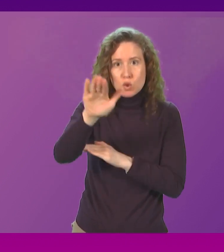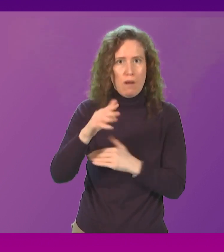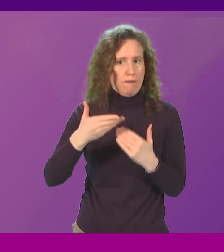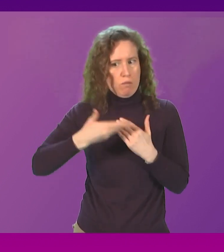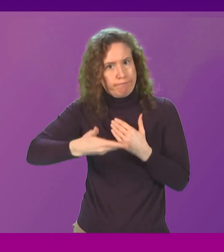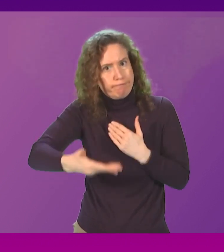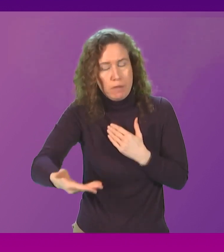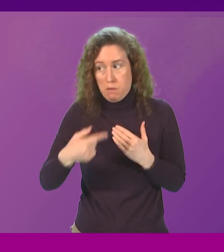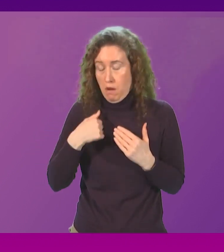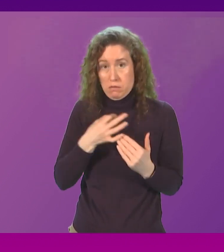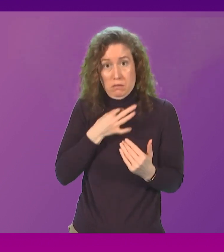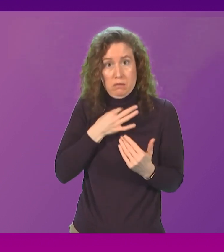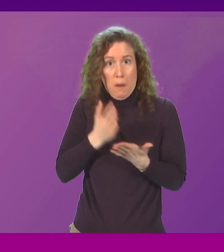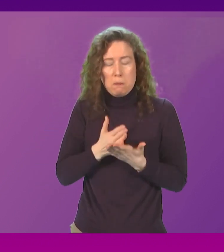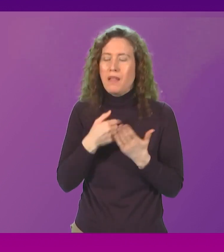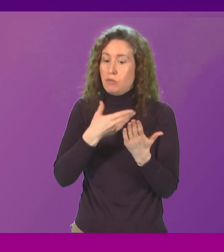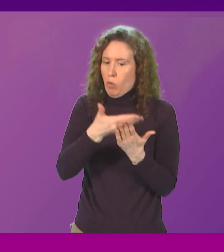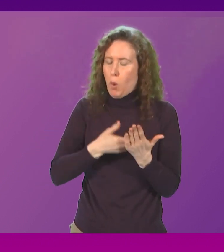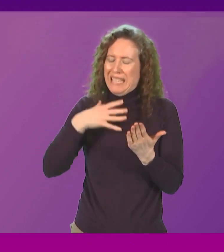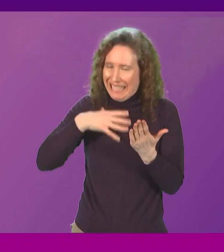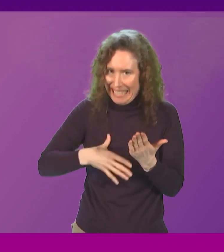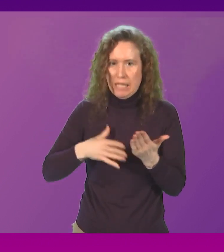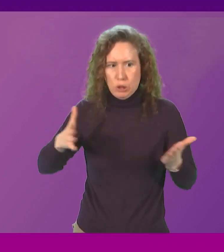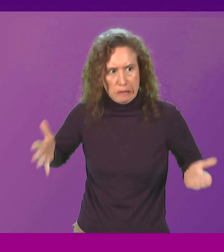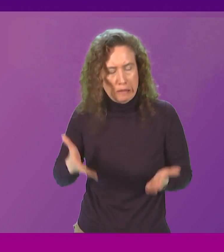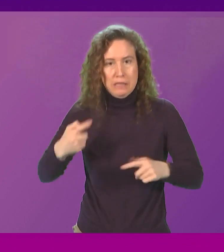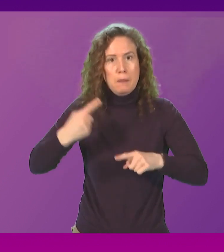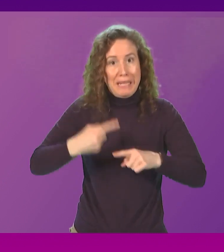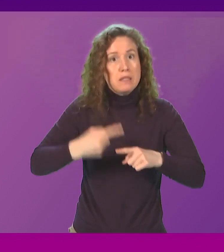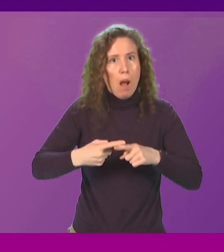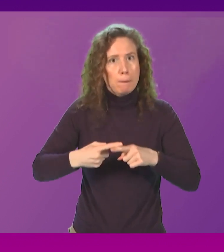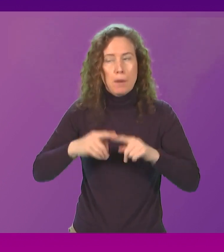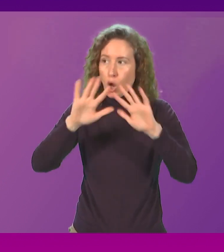The IPCC report must lead to an acceleration of global action to tackle the climate emergency.